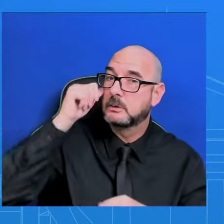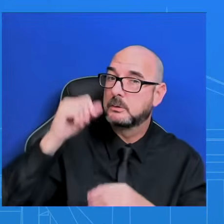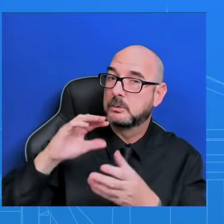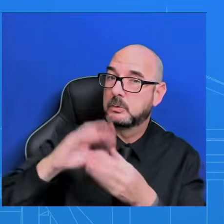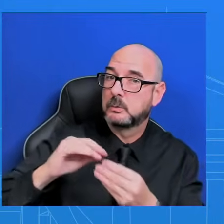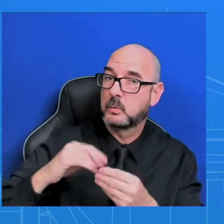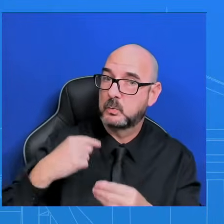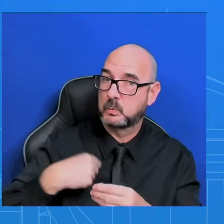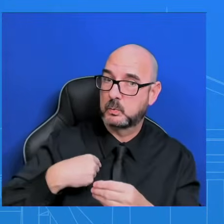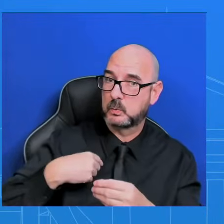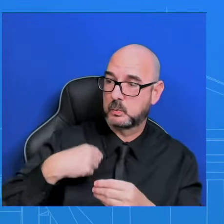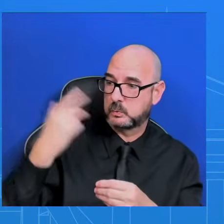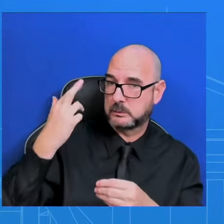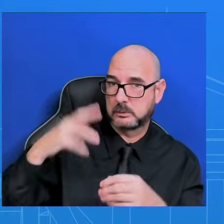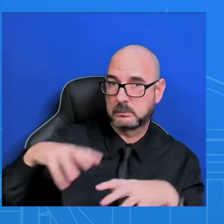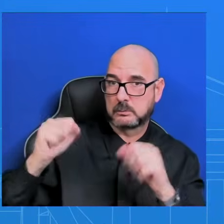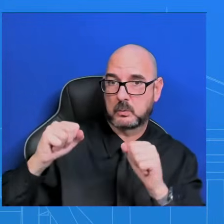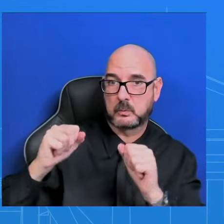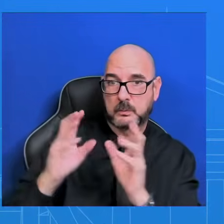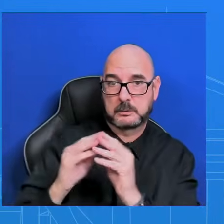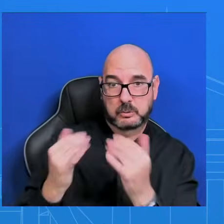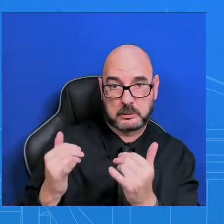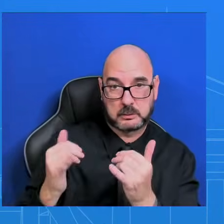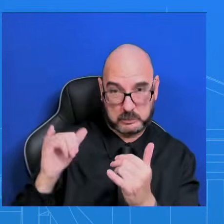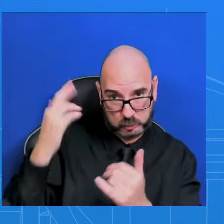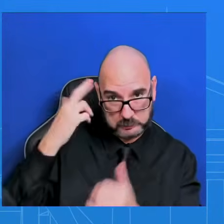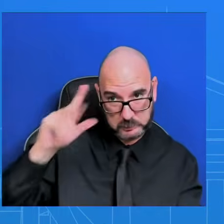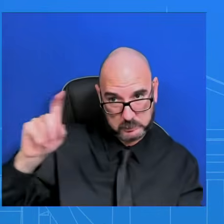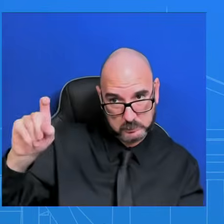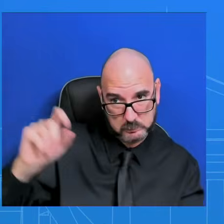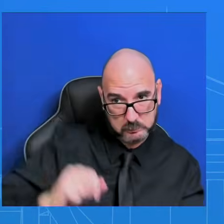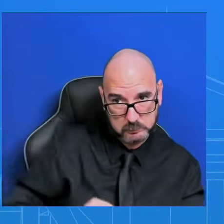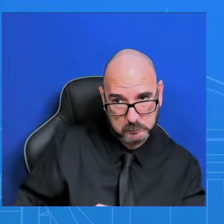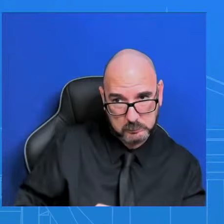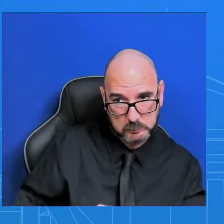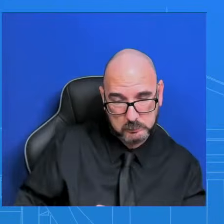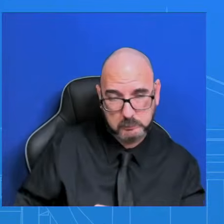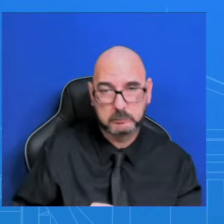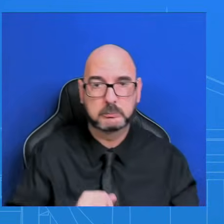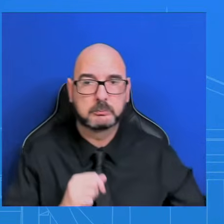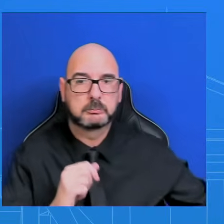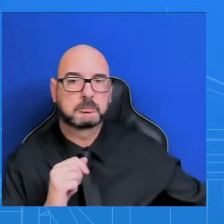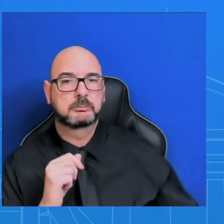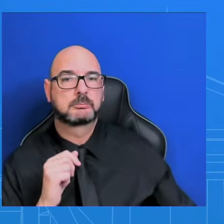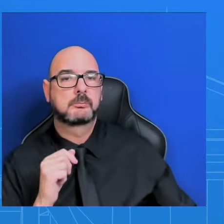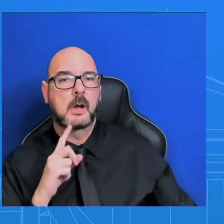the President to speak with him today about that? Mr. Kirby: No, this was a call that we've been actually trying to land on the schedule